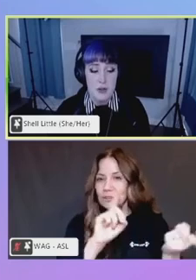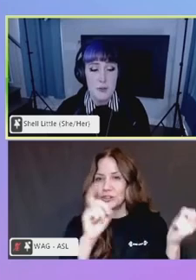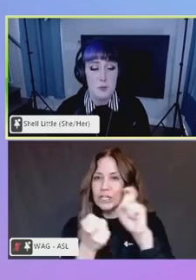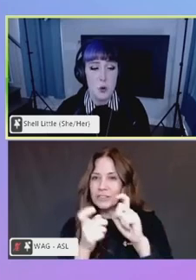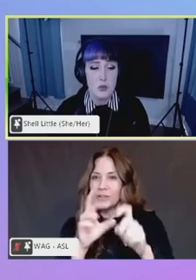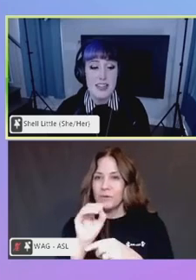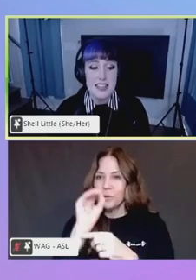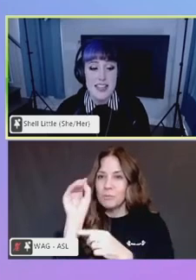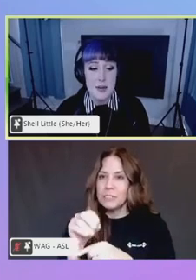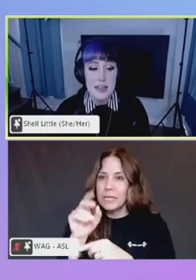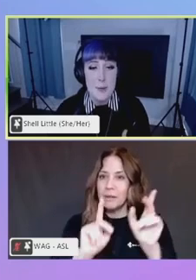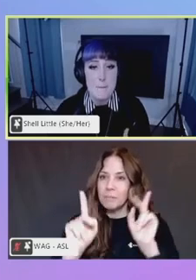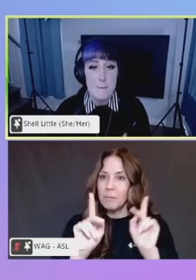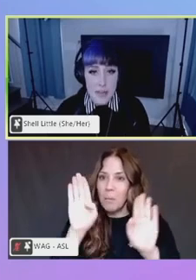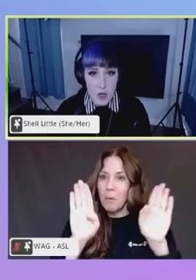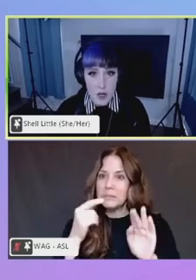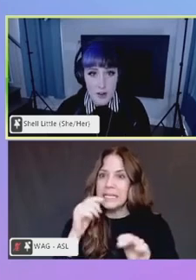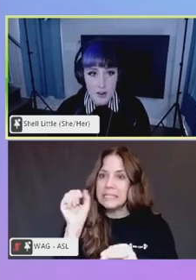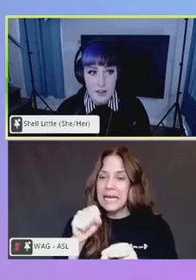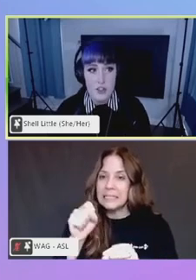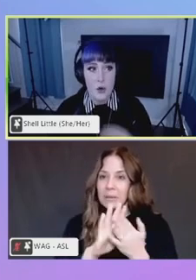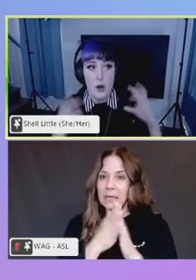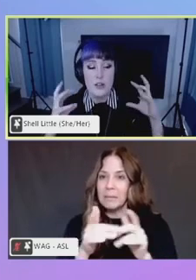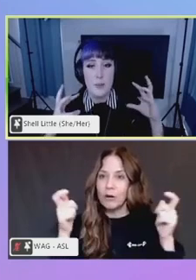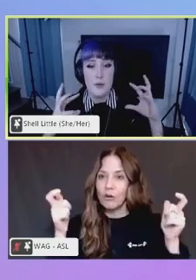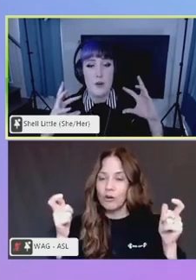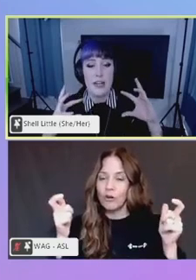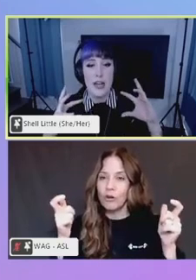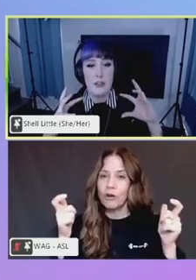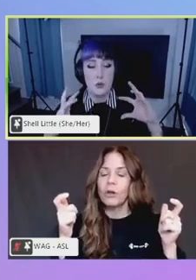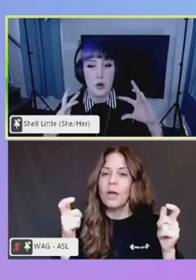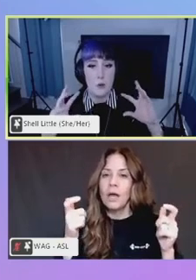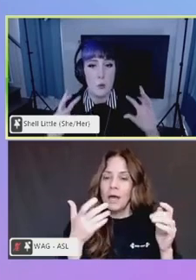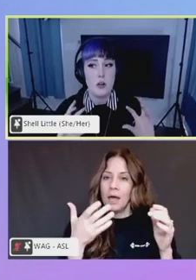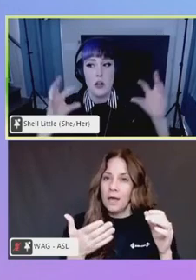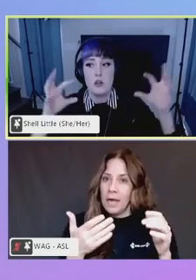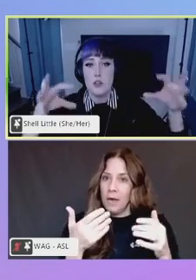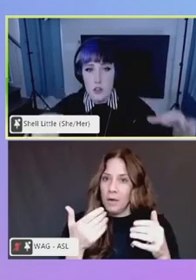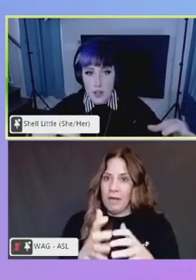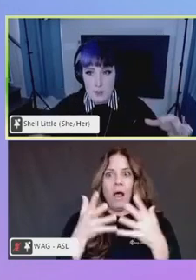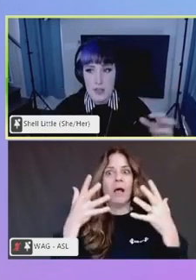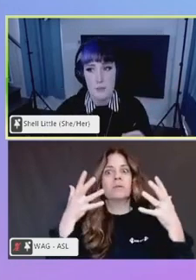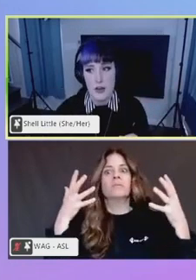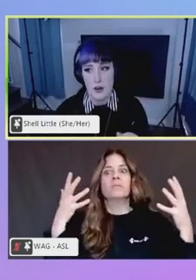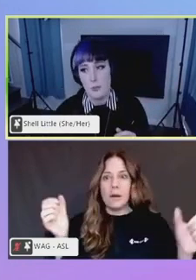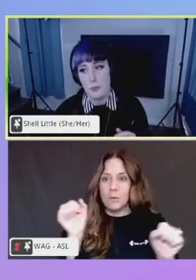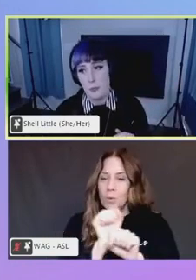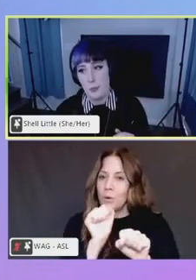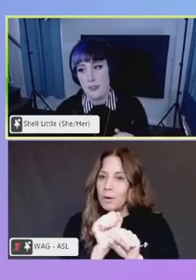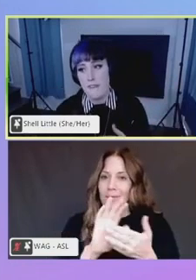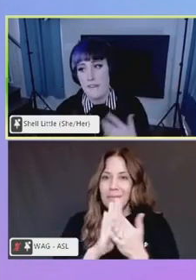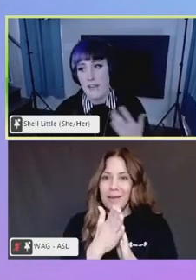a slide from Devon's research and after you began your job, you know, to the scope of their role change? And 50% of